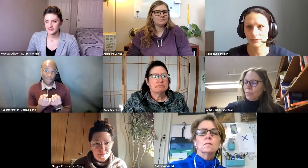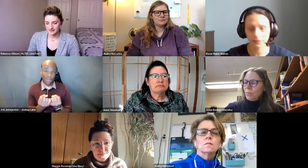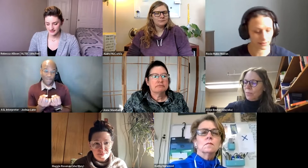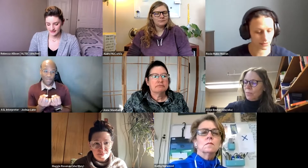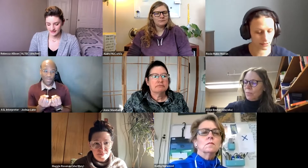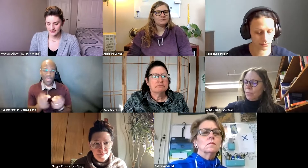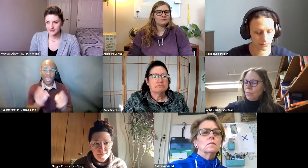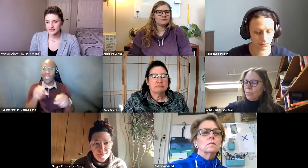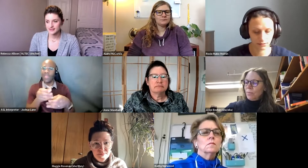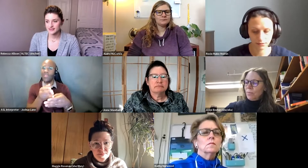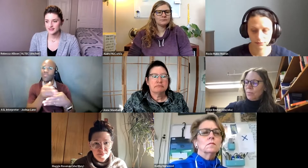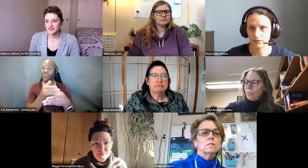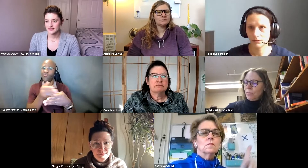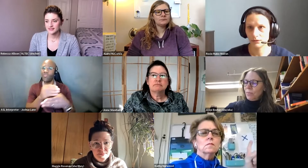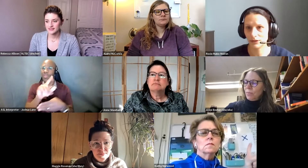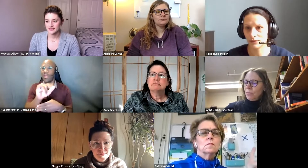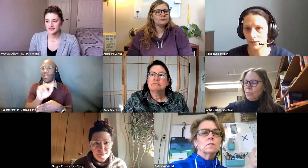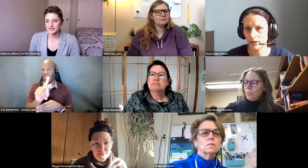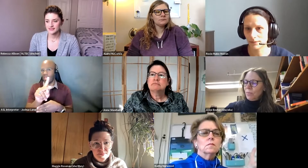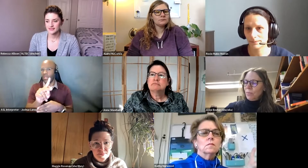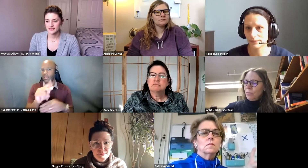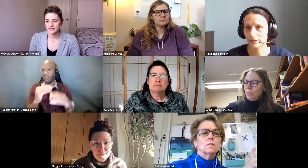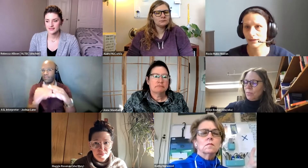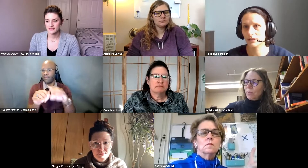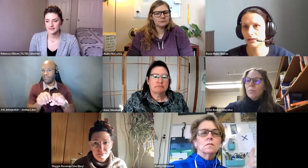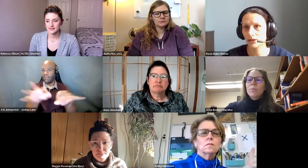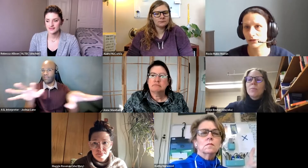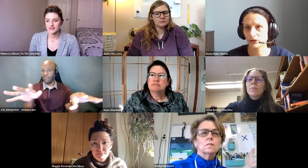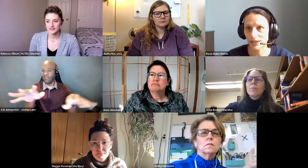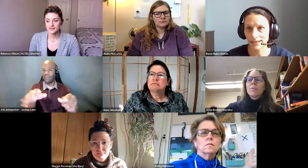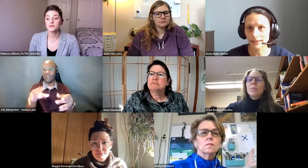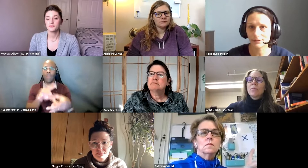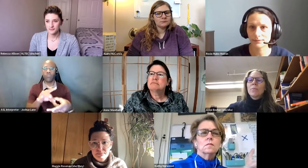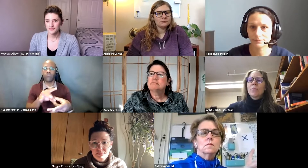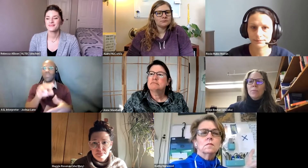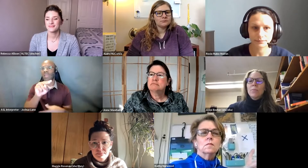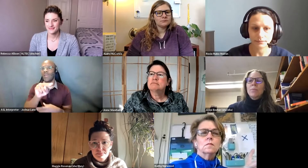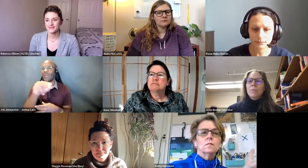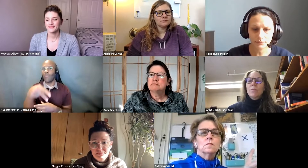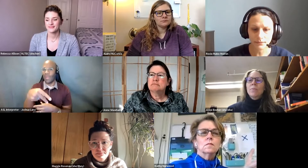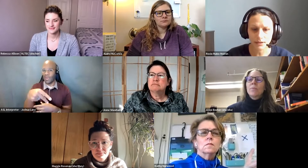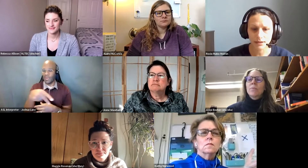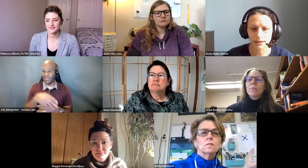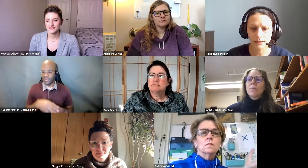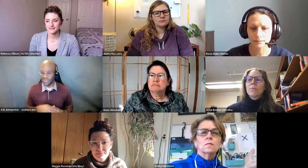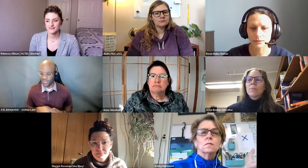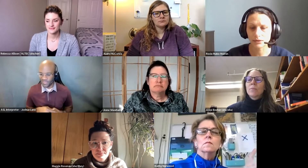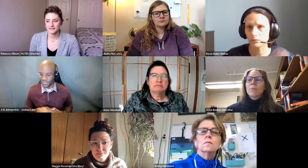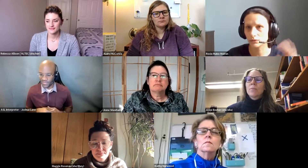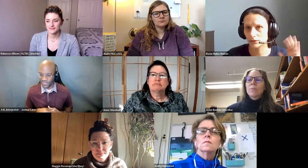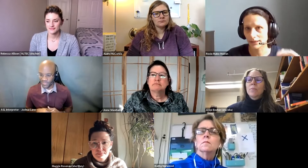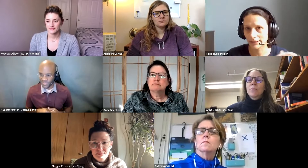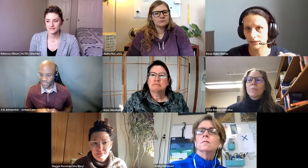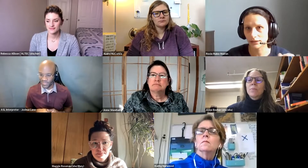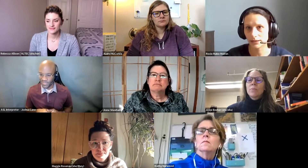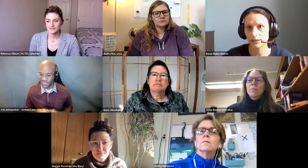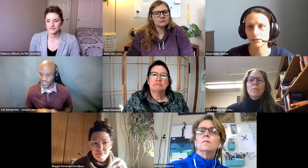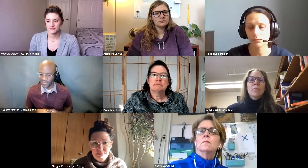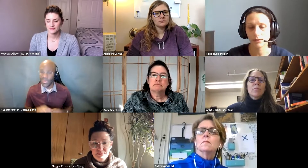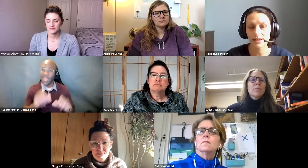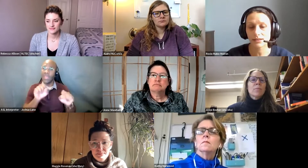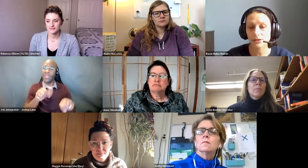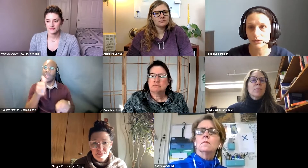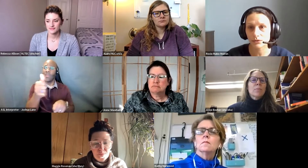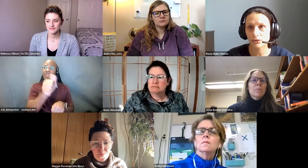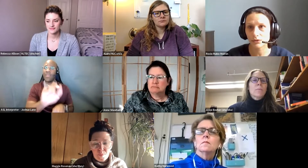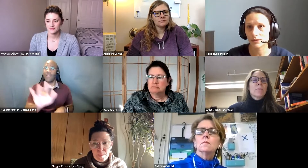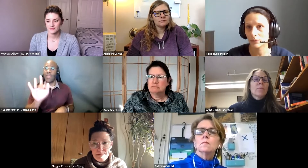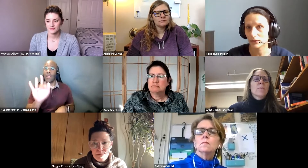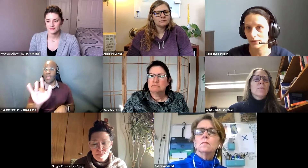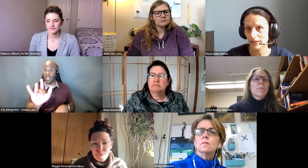the link for Nearpod. It's on the chat so you can click on it. It will ask you to type your name.